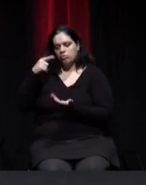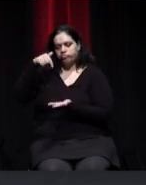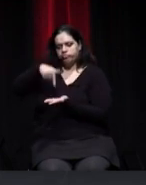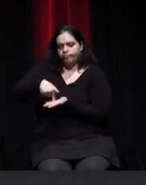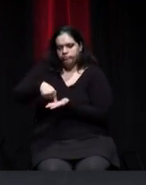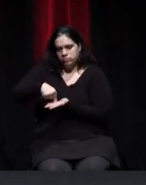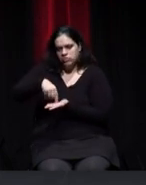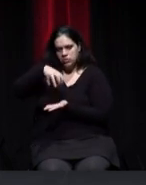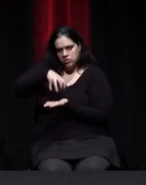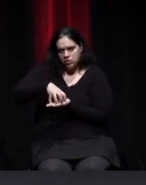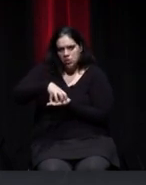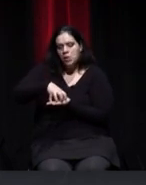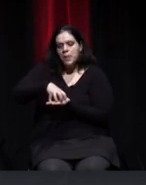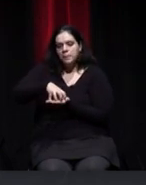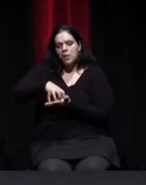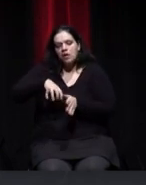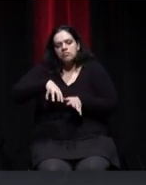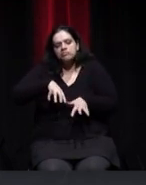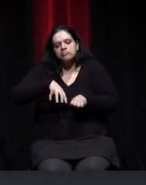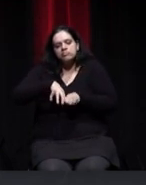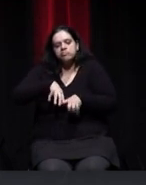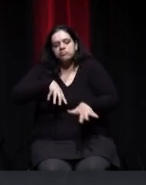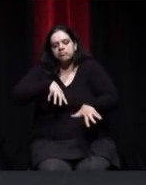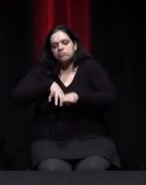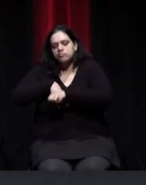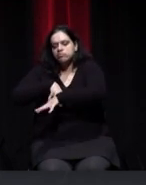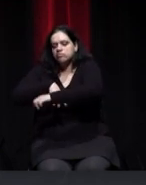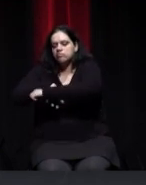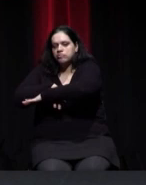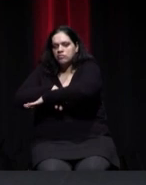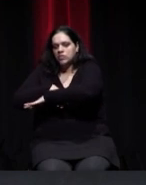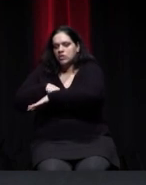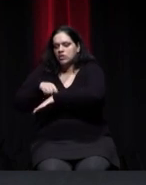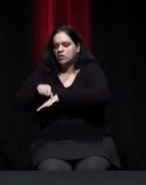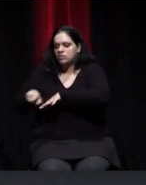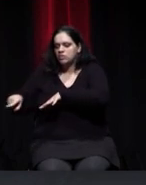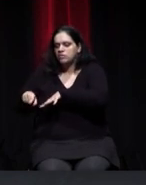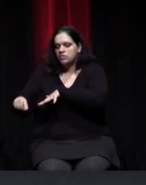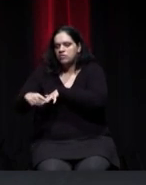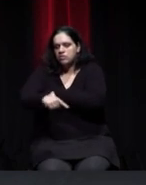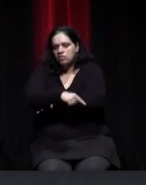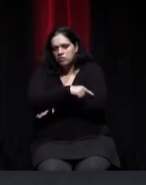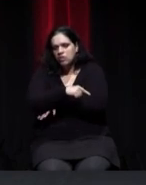and an expandable rhizomatic network at any given moment.